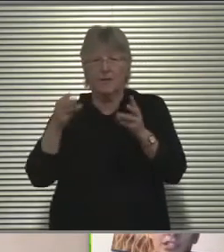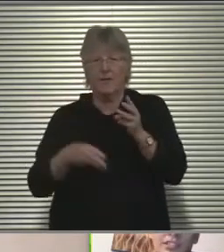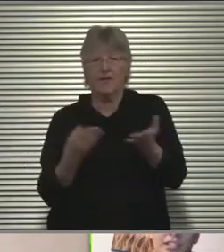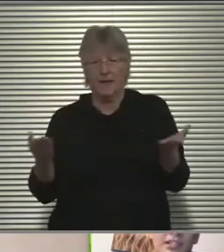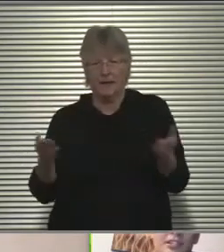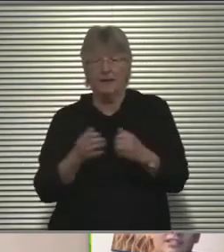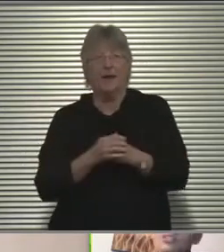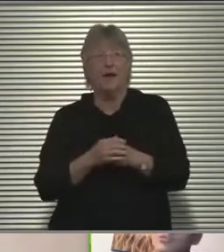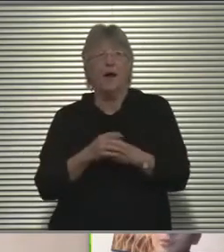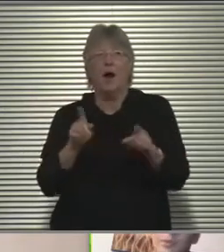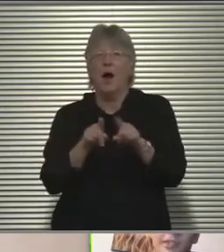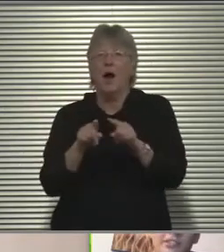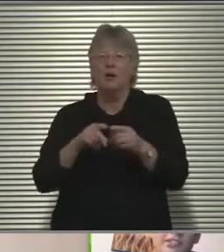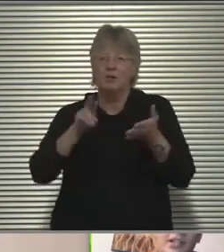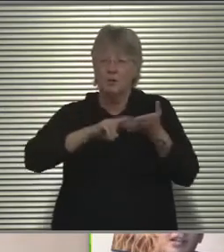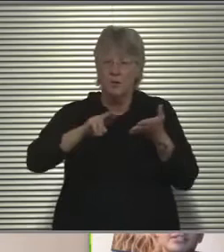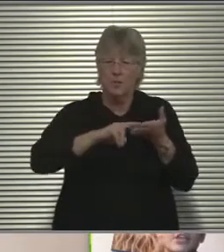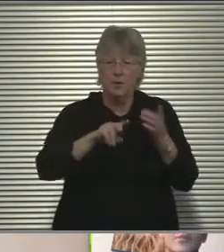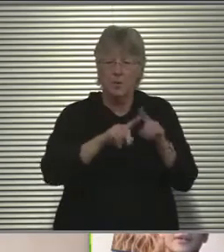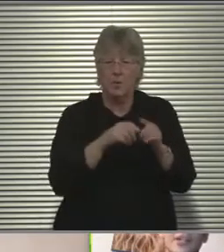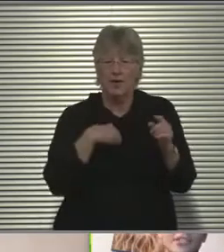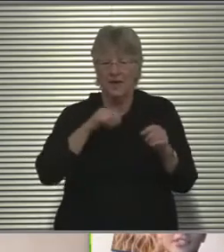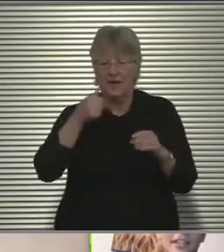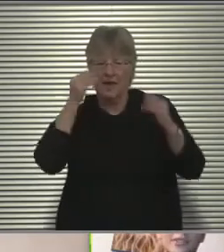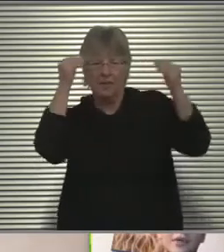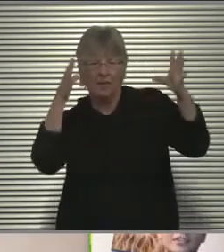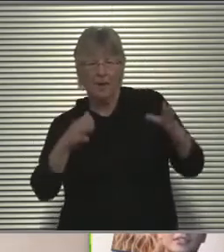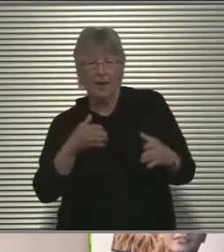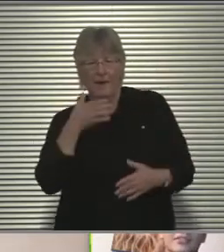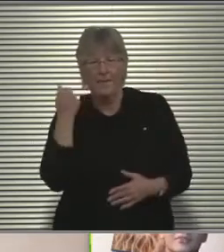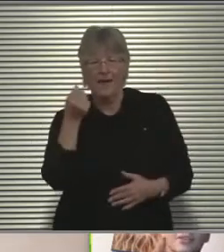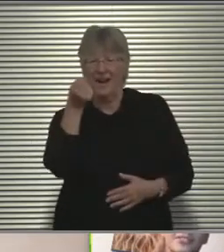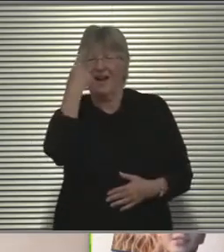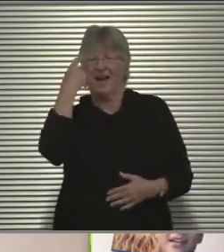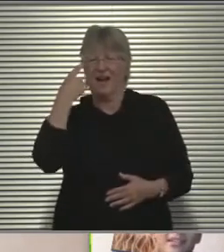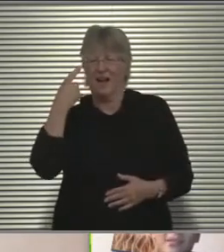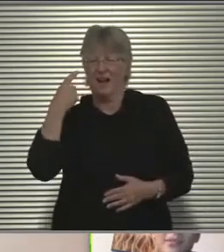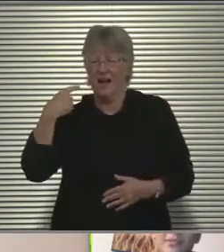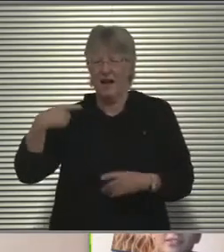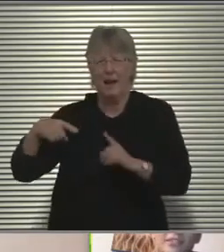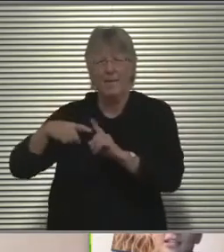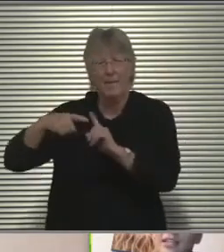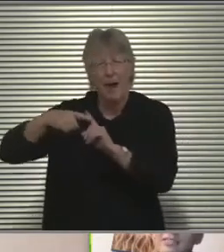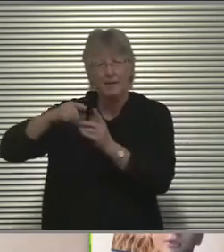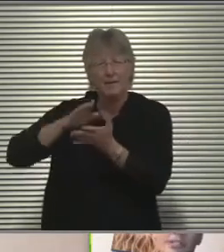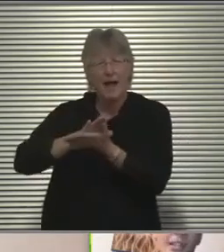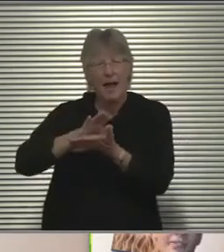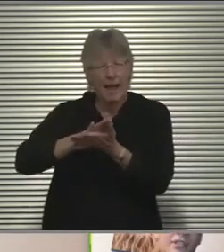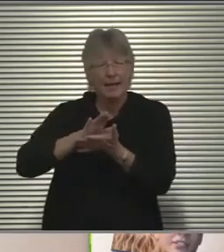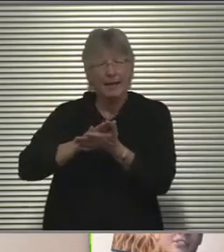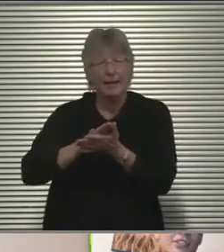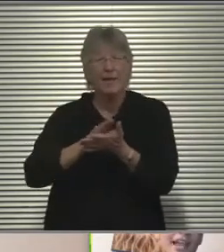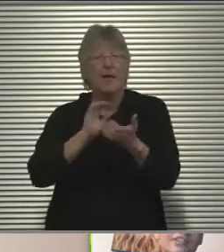alongside a CSUB professor to help better understand the positive academic benefits that sports have on children